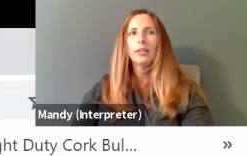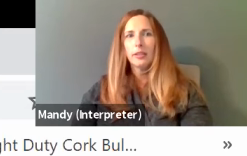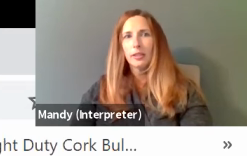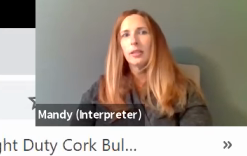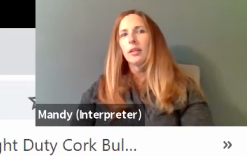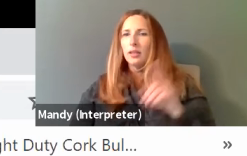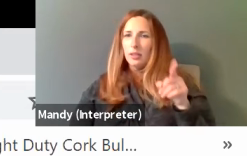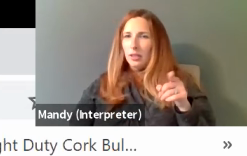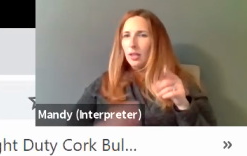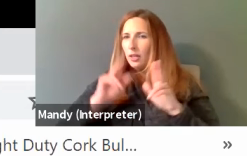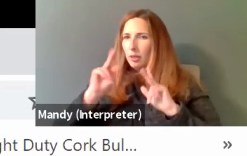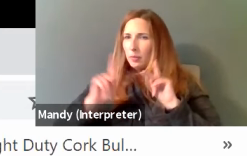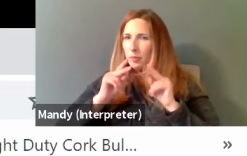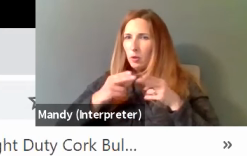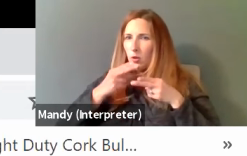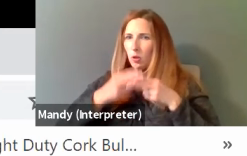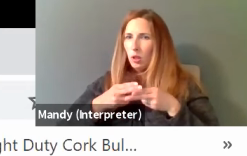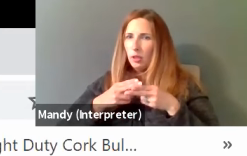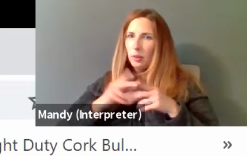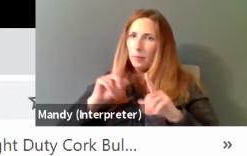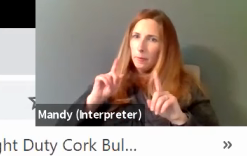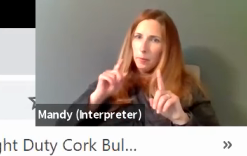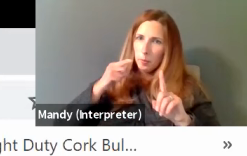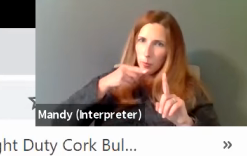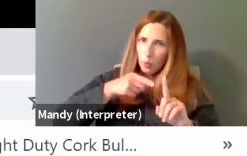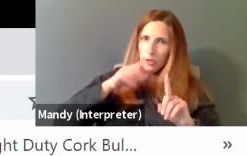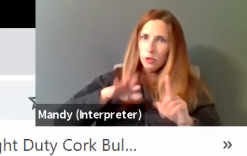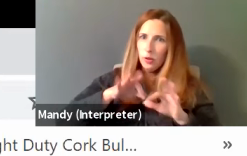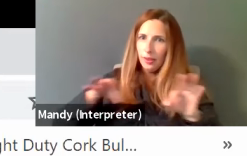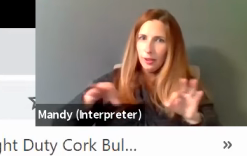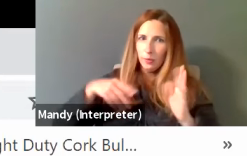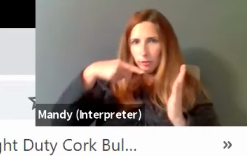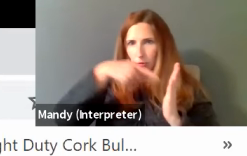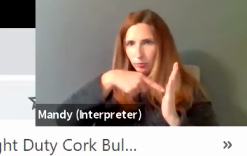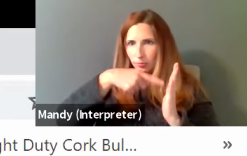or I speak cards. You can see maybe some of you knew